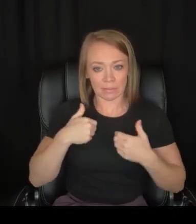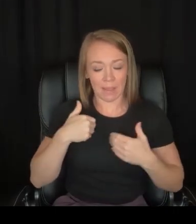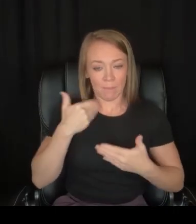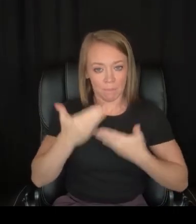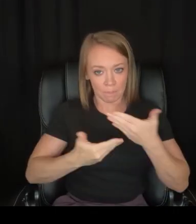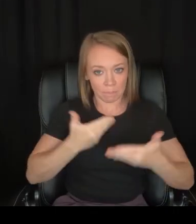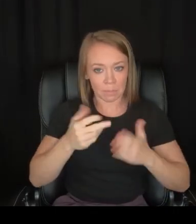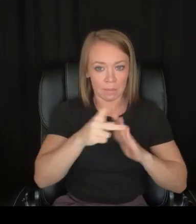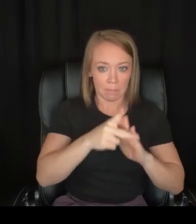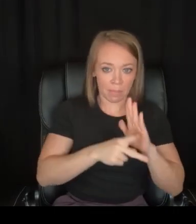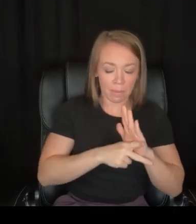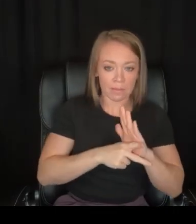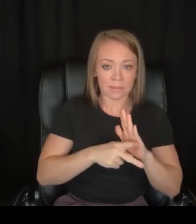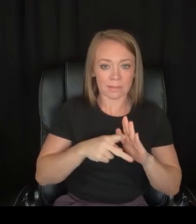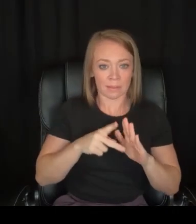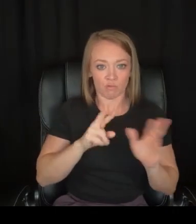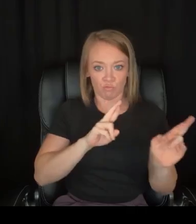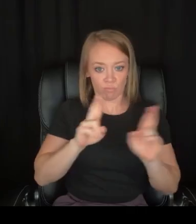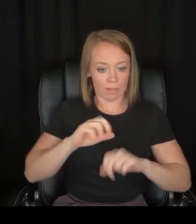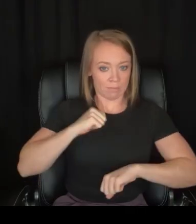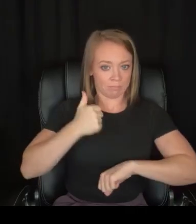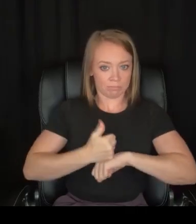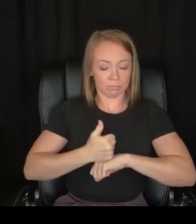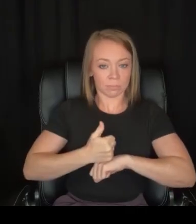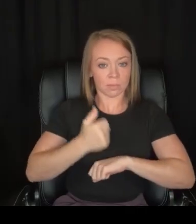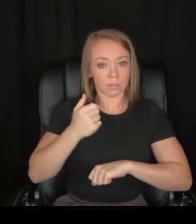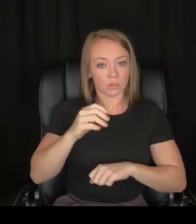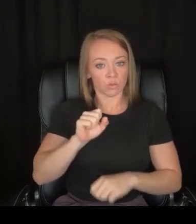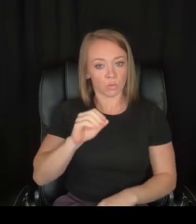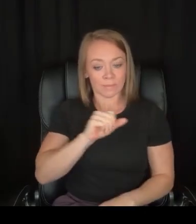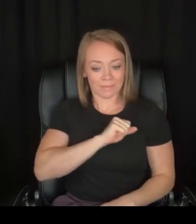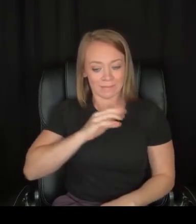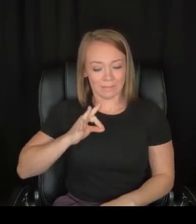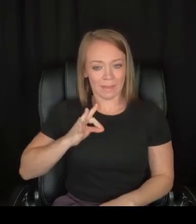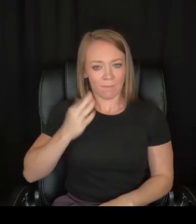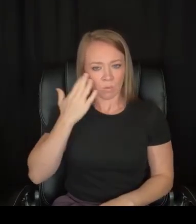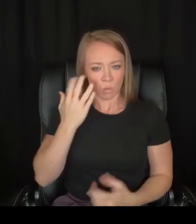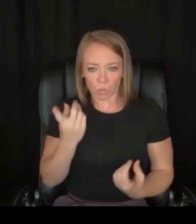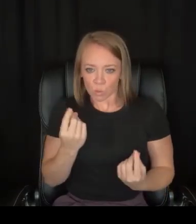transportation staff and in building administrators to know what steps to take next.